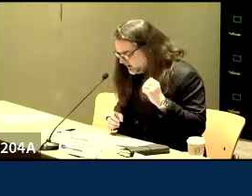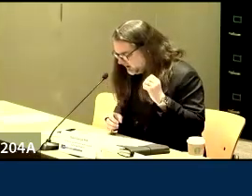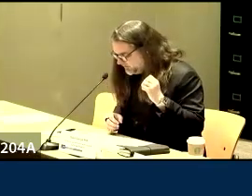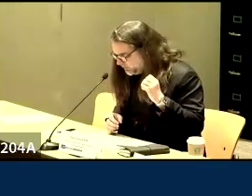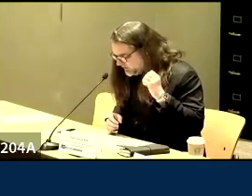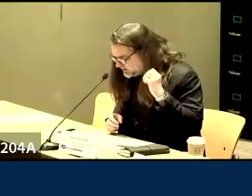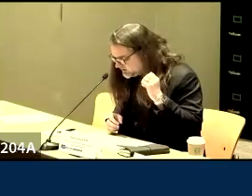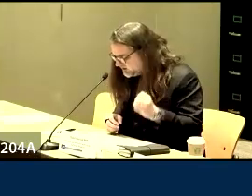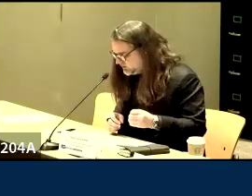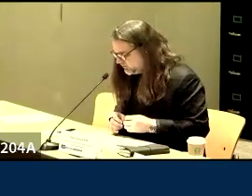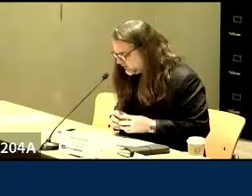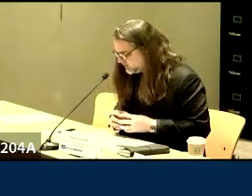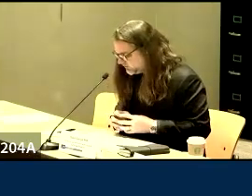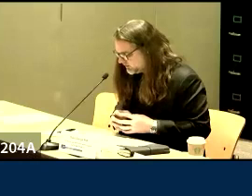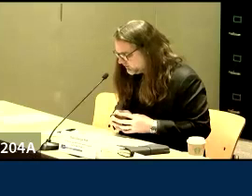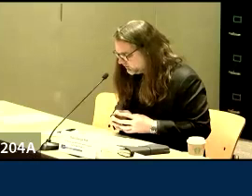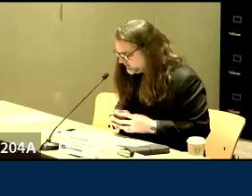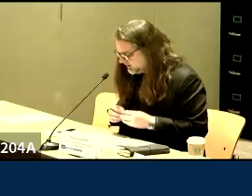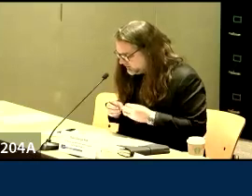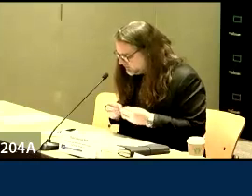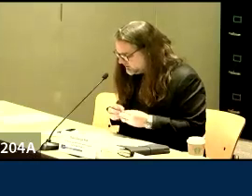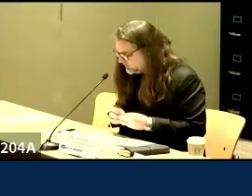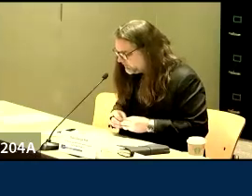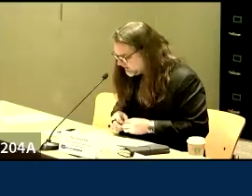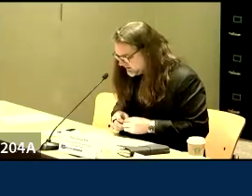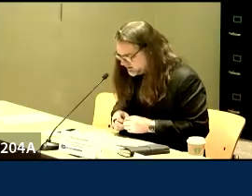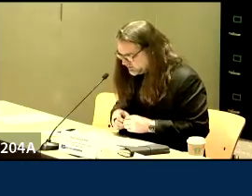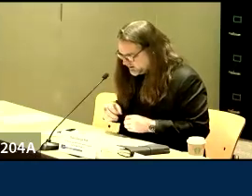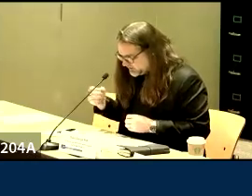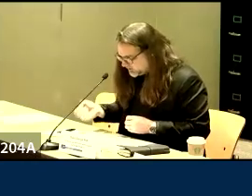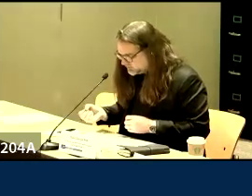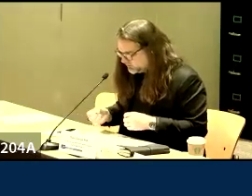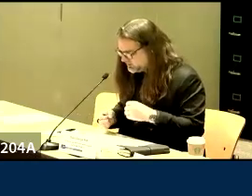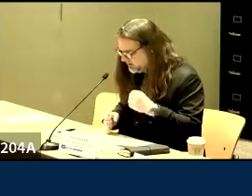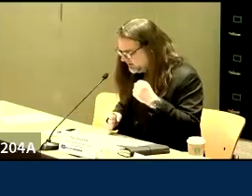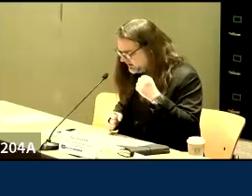We continue to work towards our goals in using even better data and creating better tools